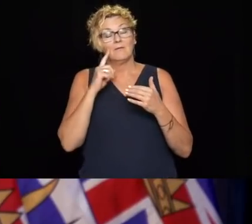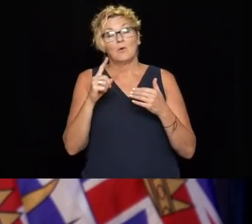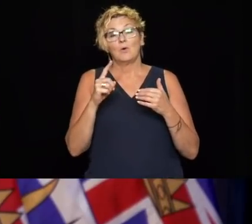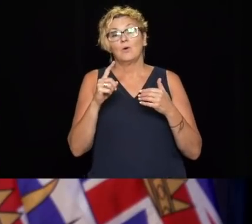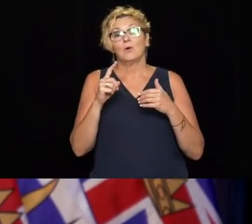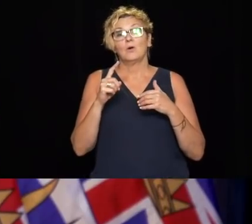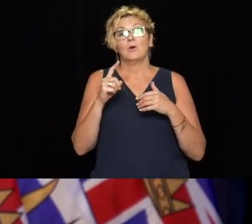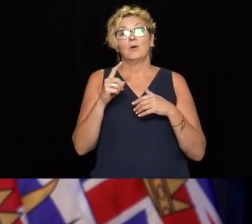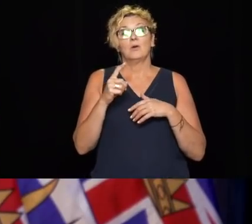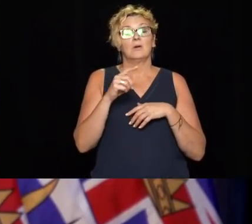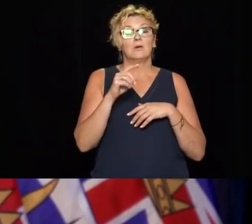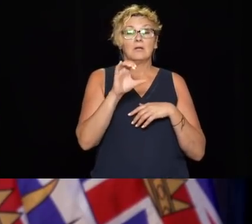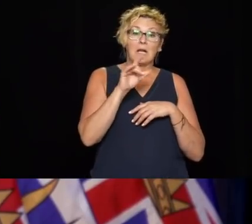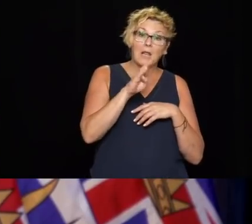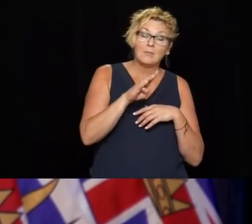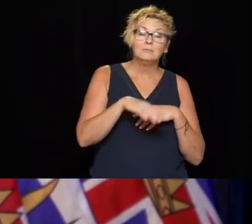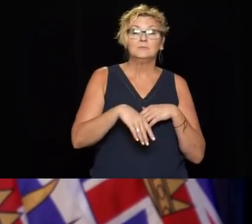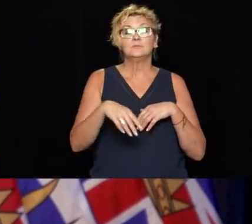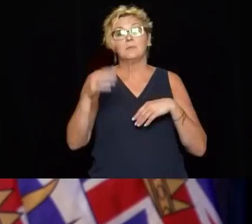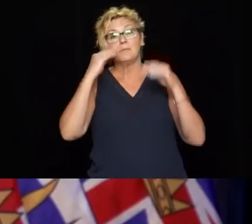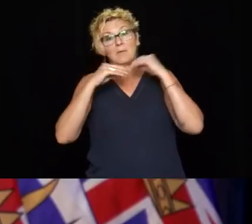In terms of the nightclubs,